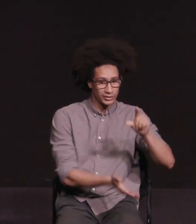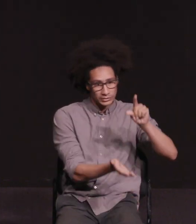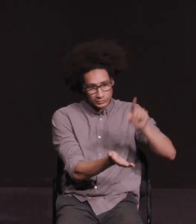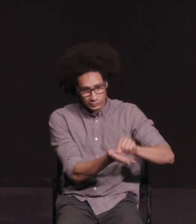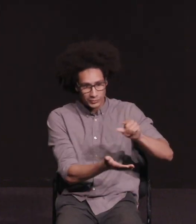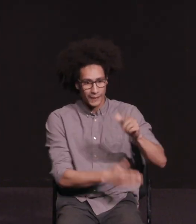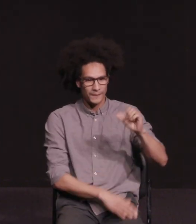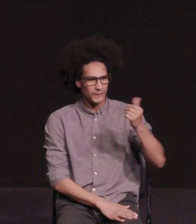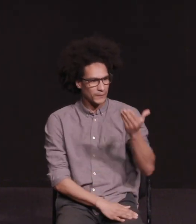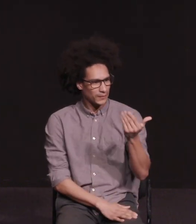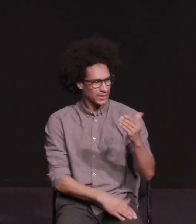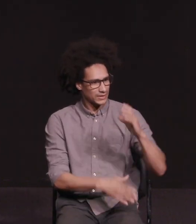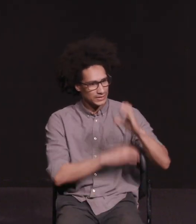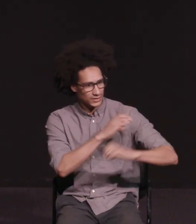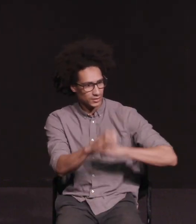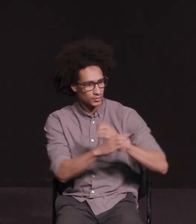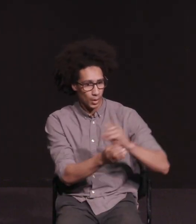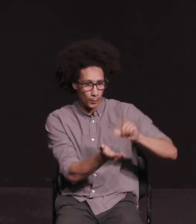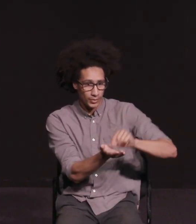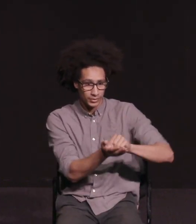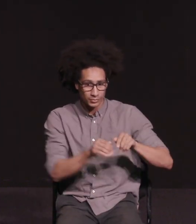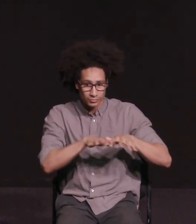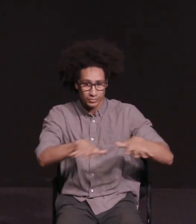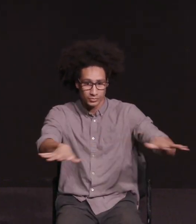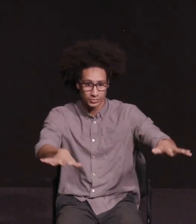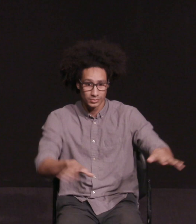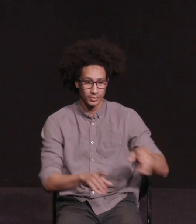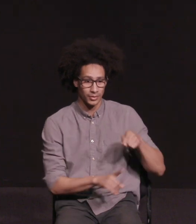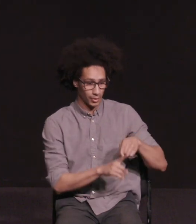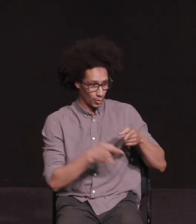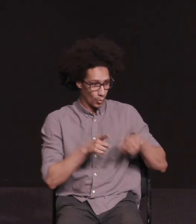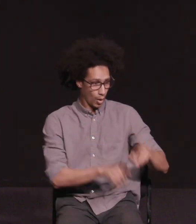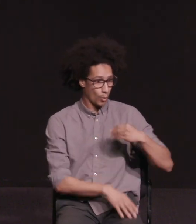the age of European enlightenment was rising.